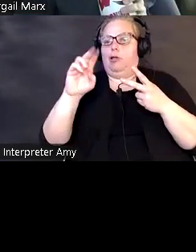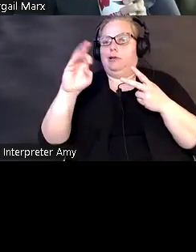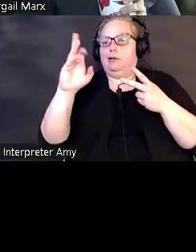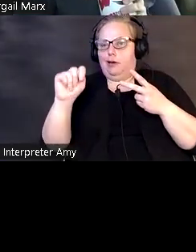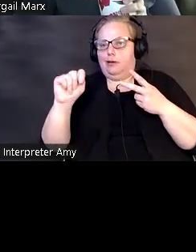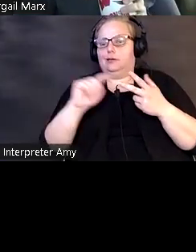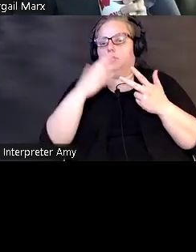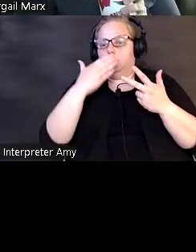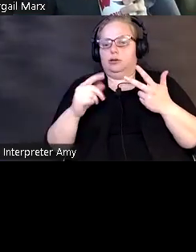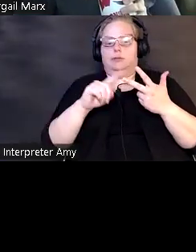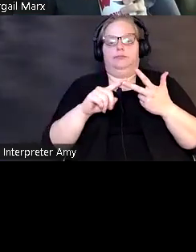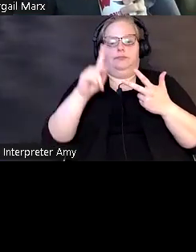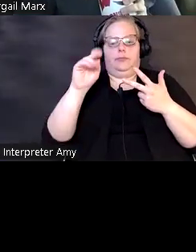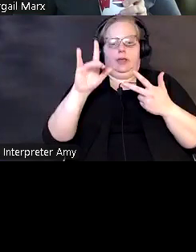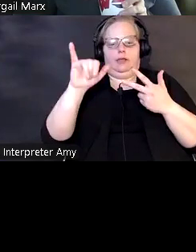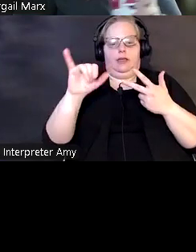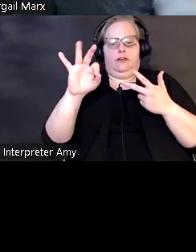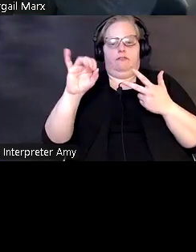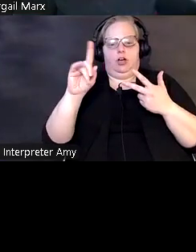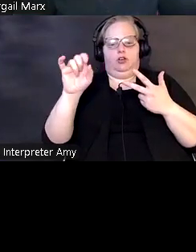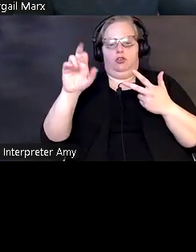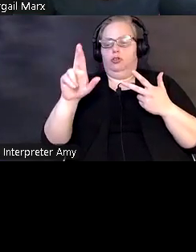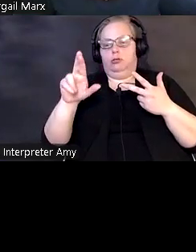does a lot in the State of Wisconsin and I know she's done some great webinars